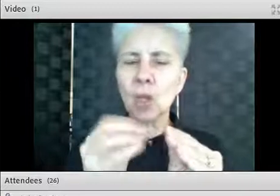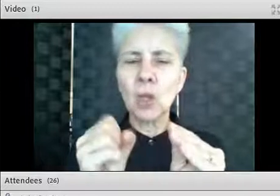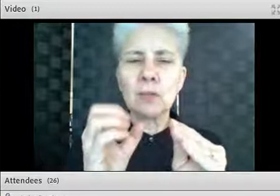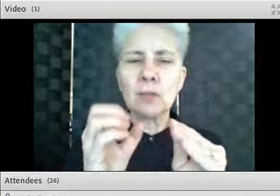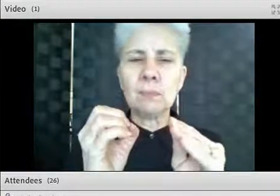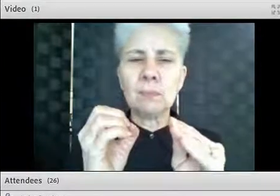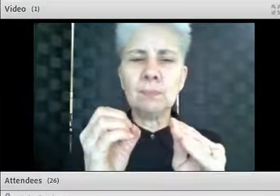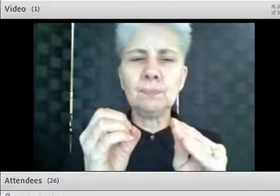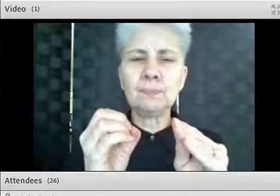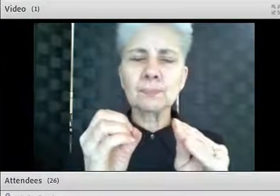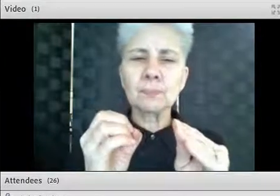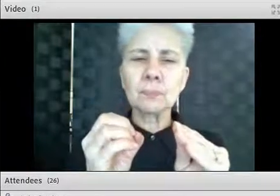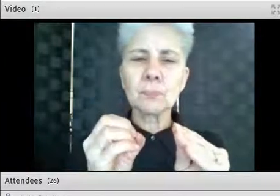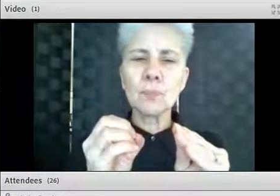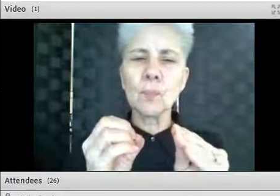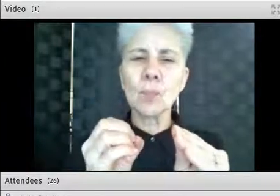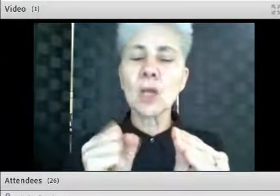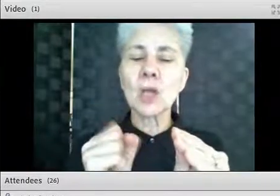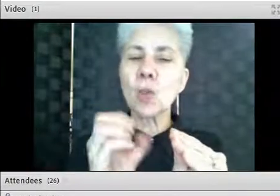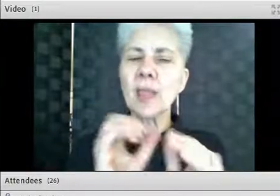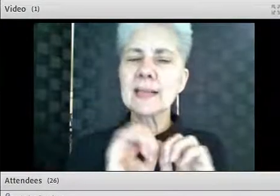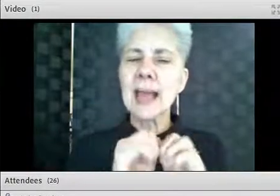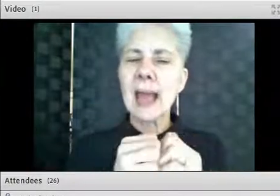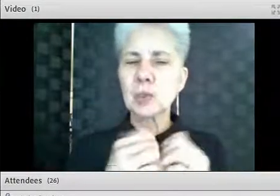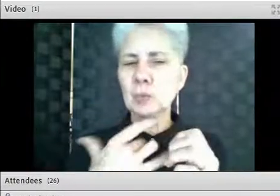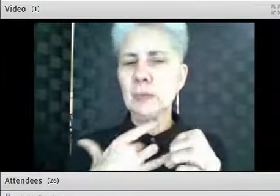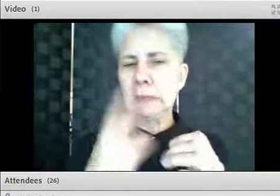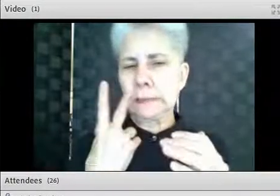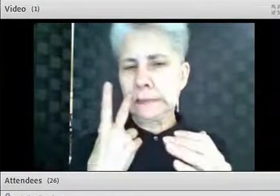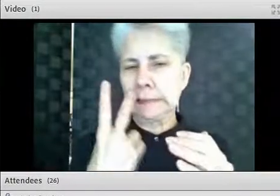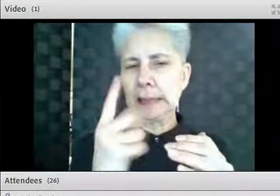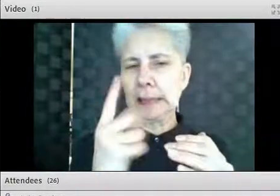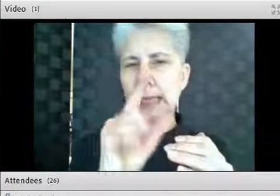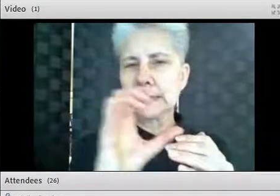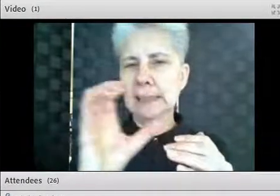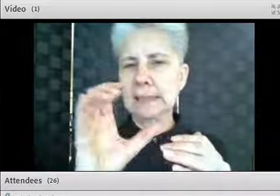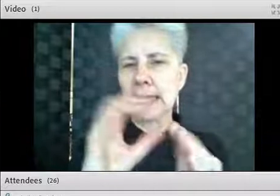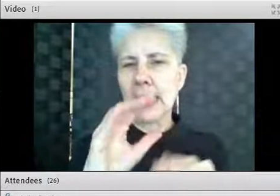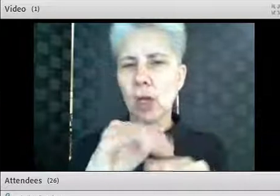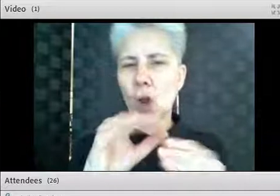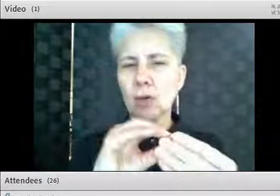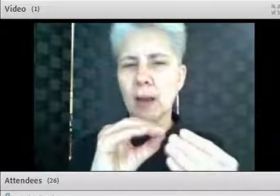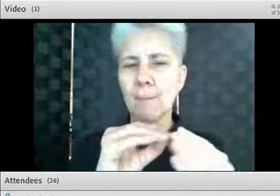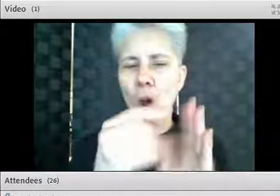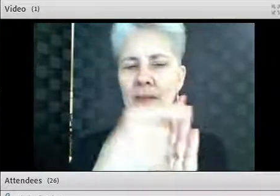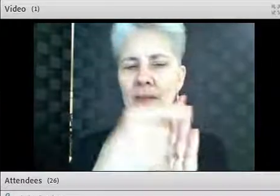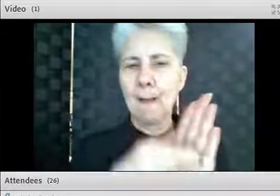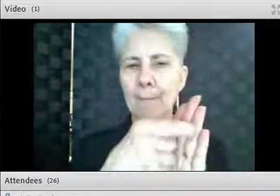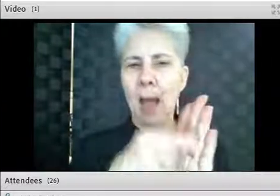So this is how you typically see the LCC call number on, like, the spine of a book, but what we're going to be doing